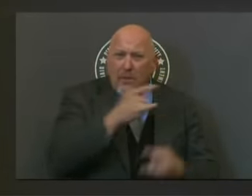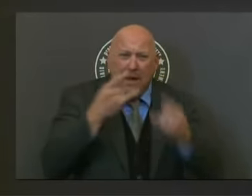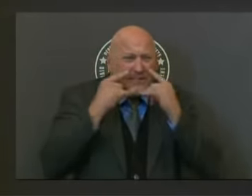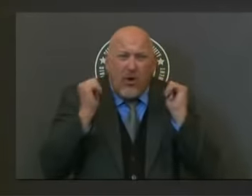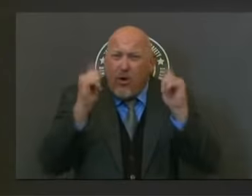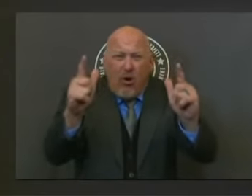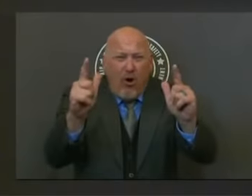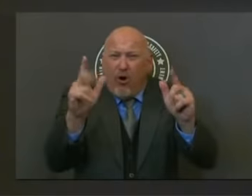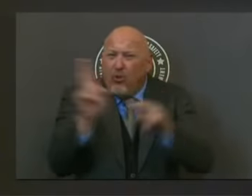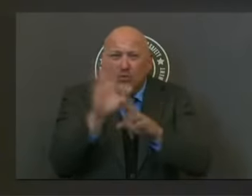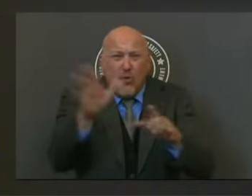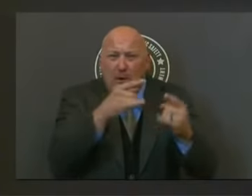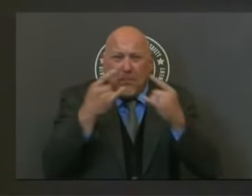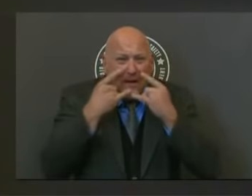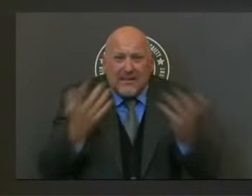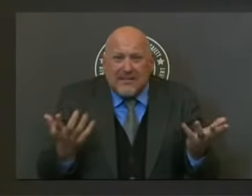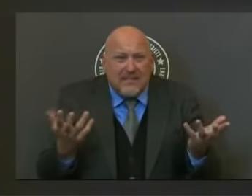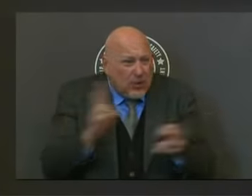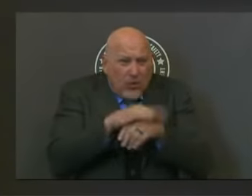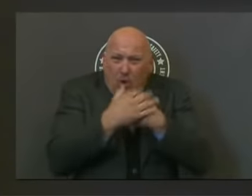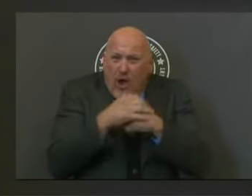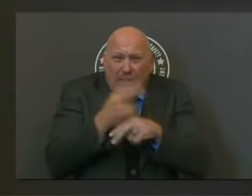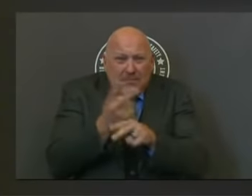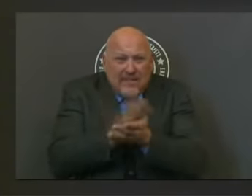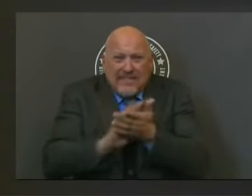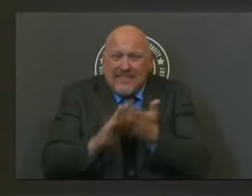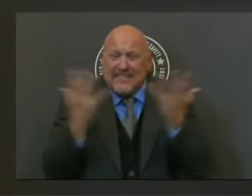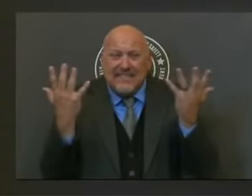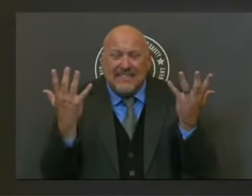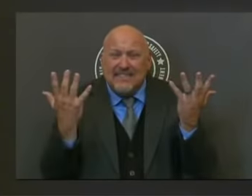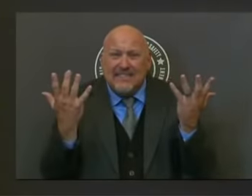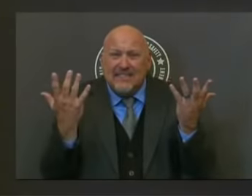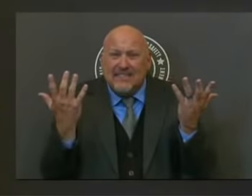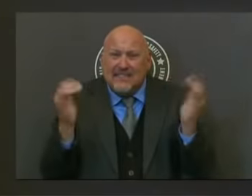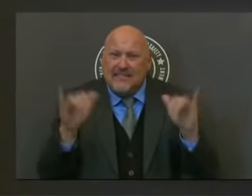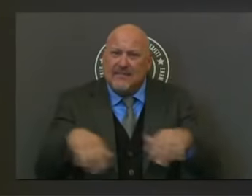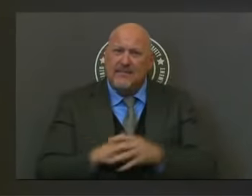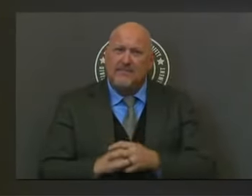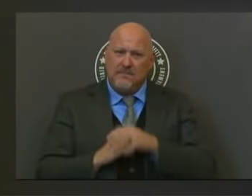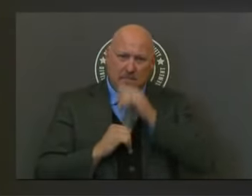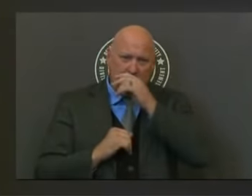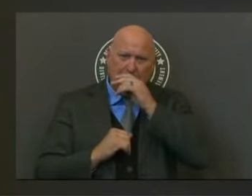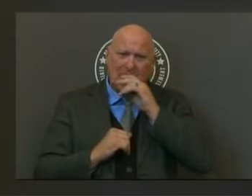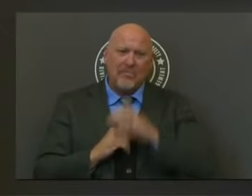gatherings we are saddened by the loss of